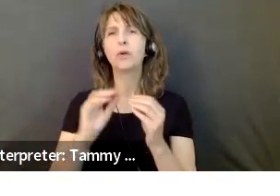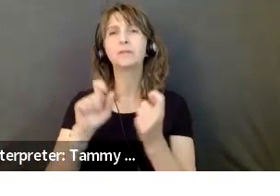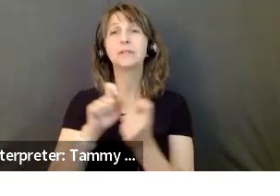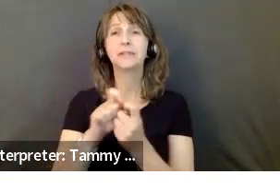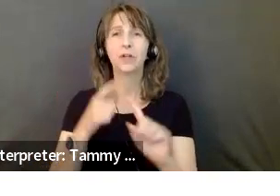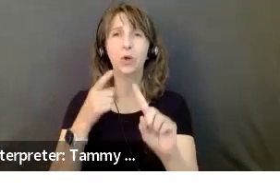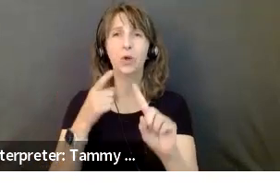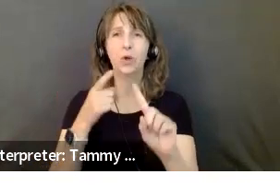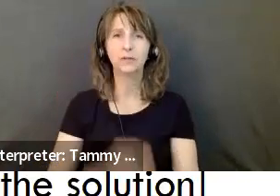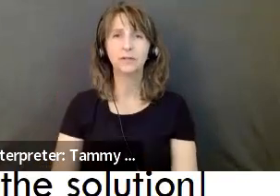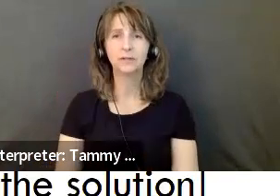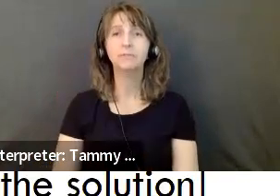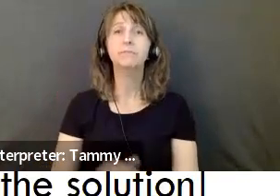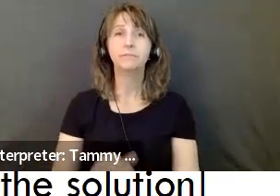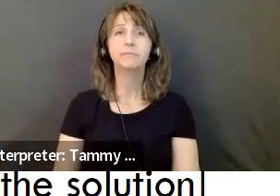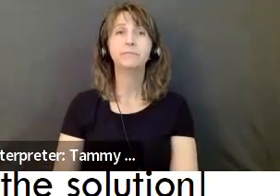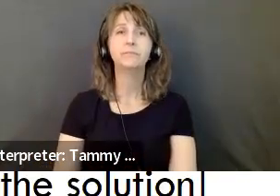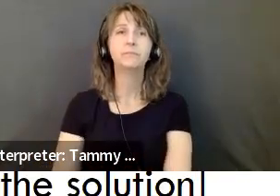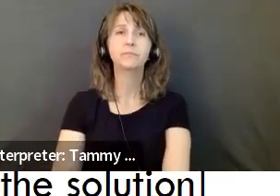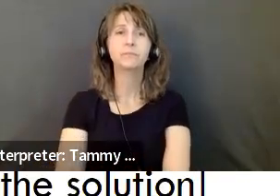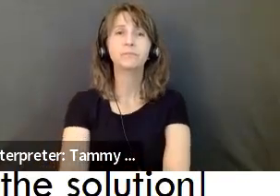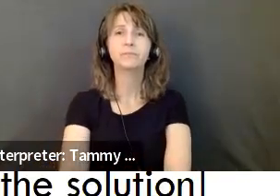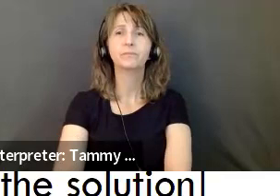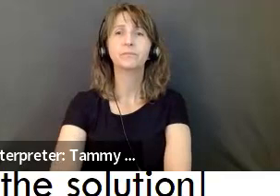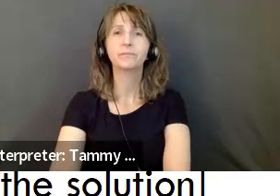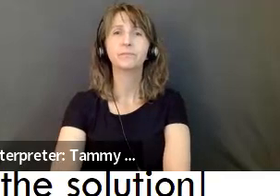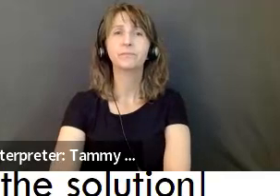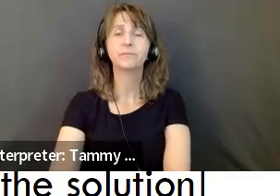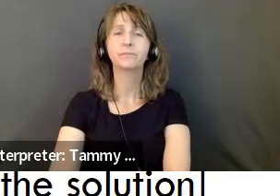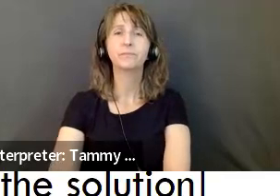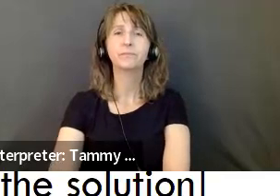Next slide, Brandy.